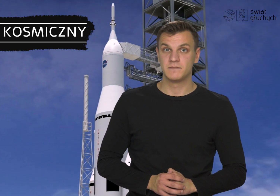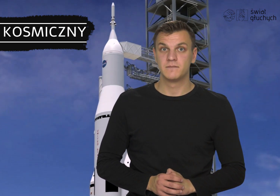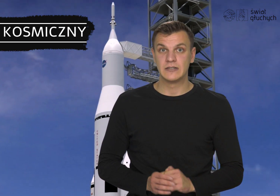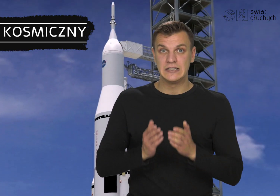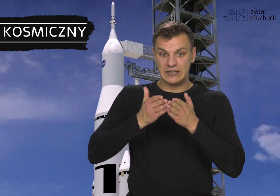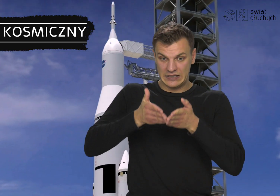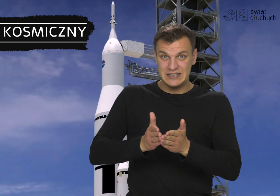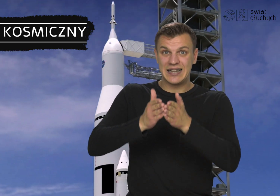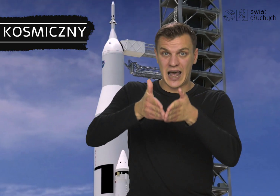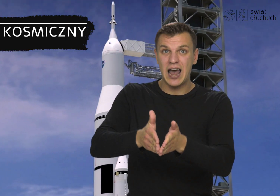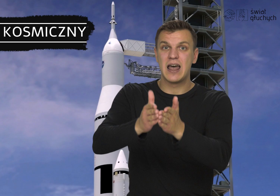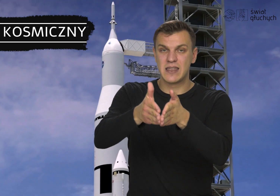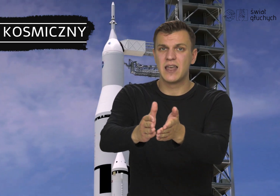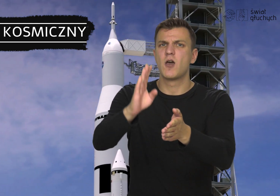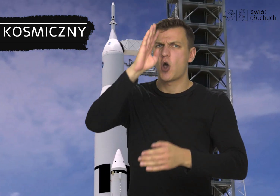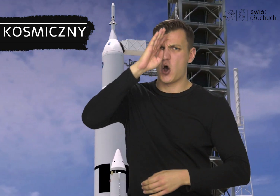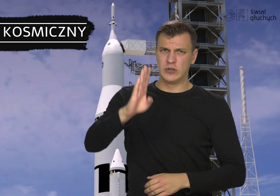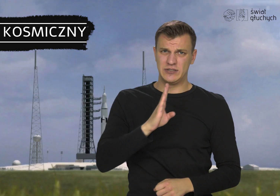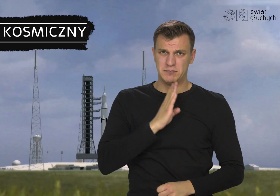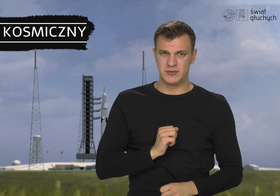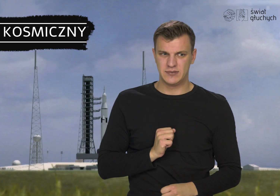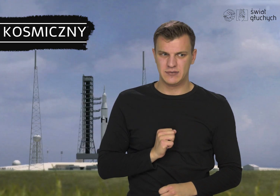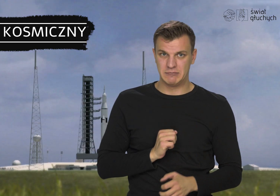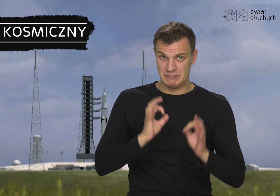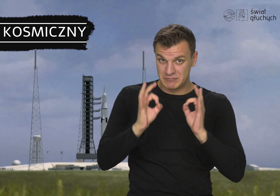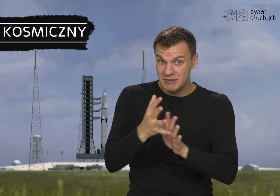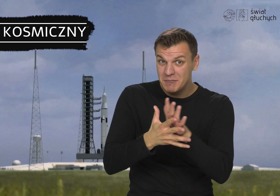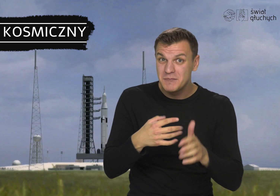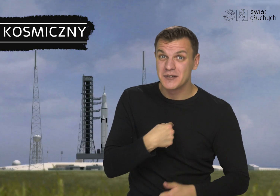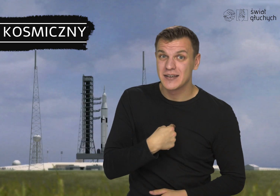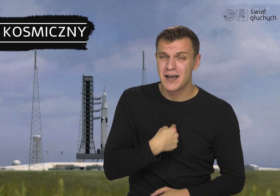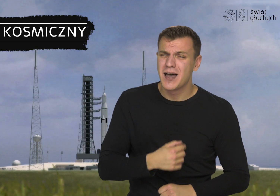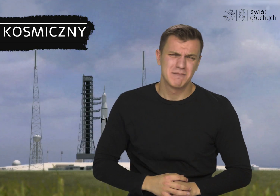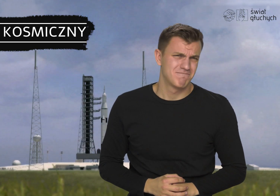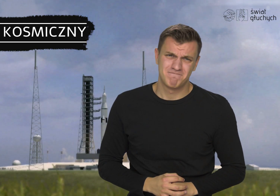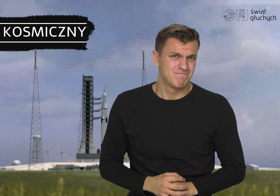SHIP SPACE? Did I sign it correctly? No.